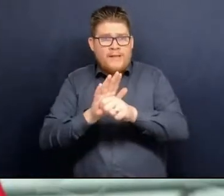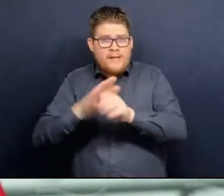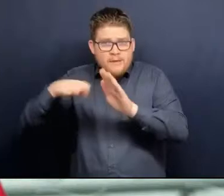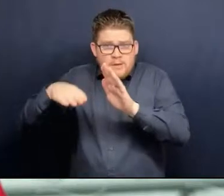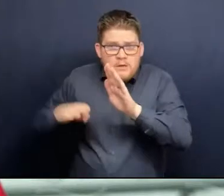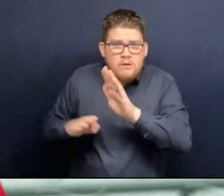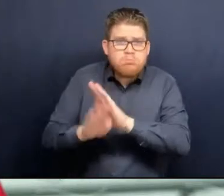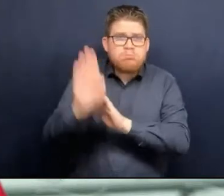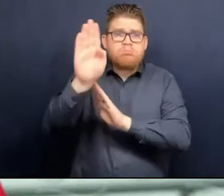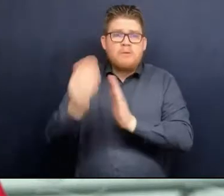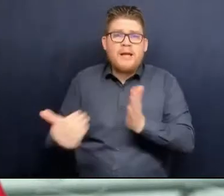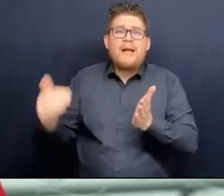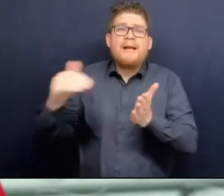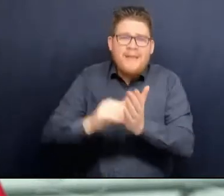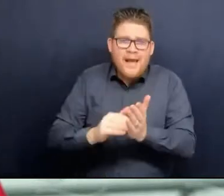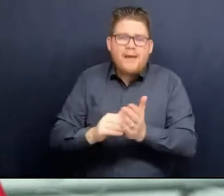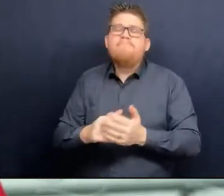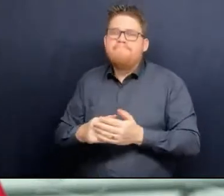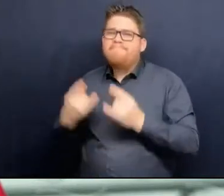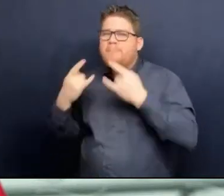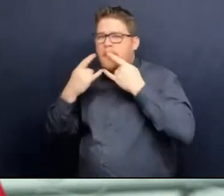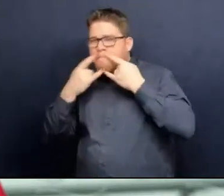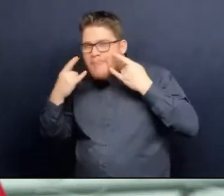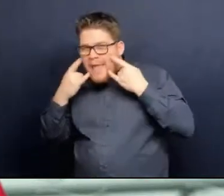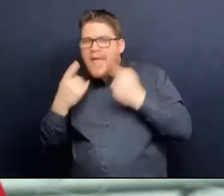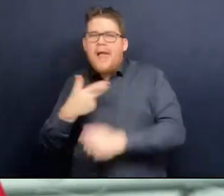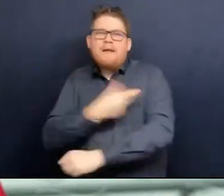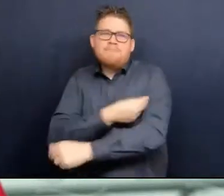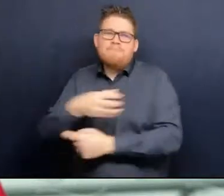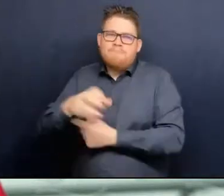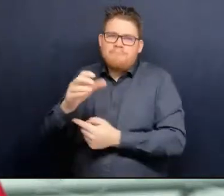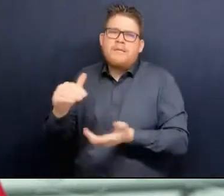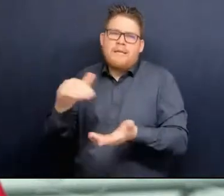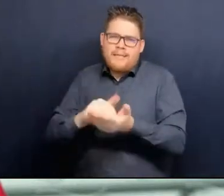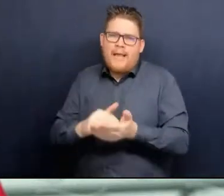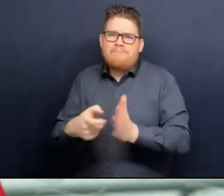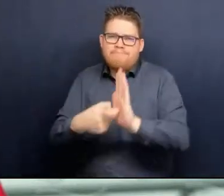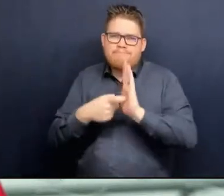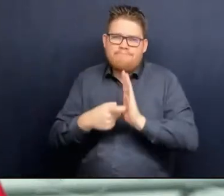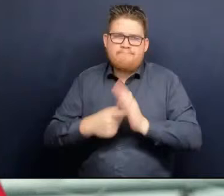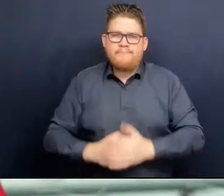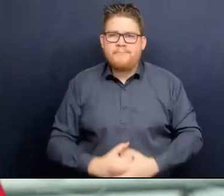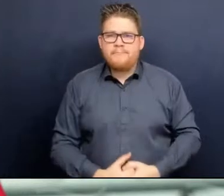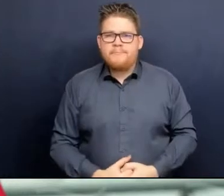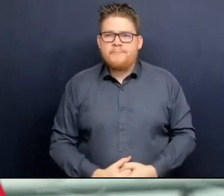them again. Richard, Do you have